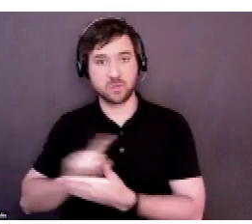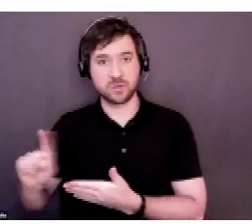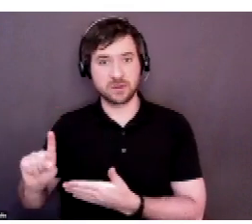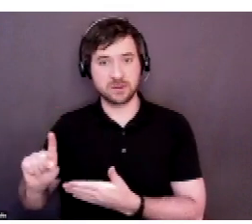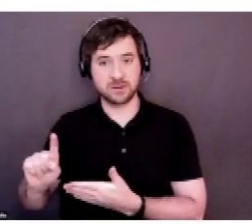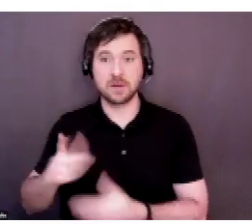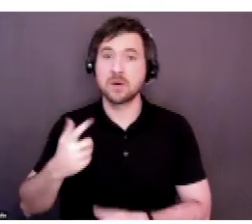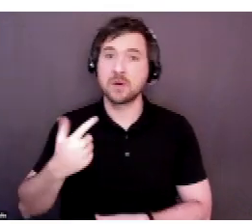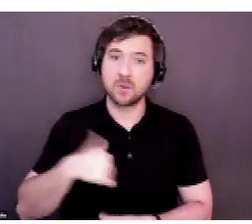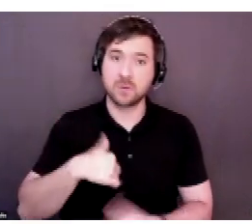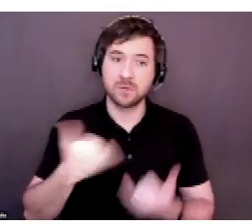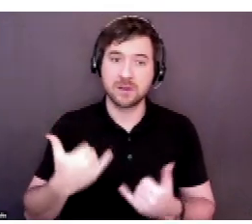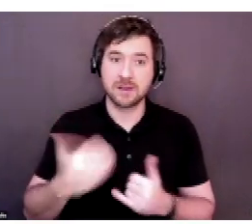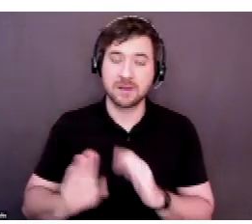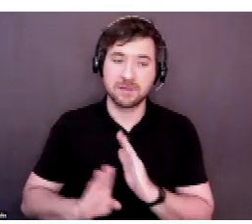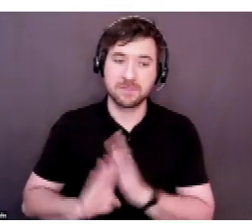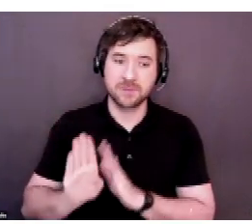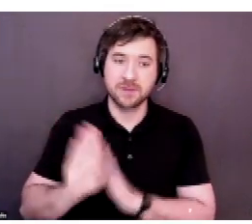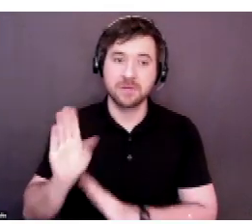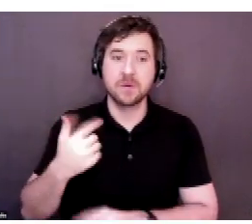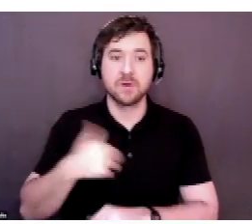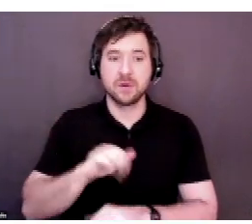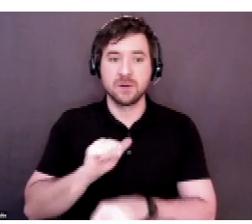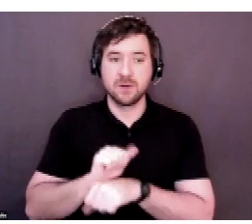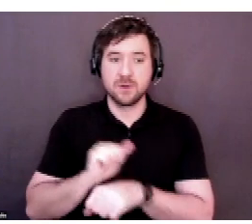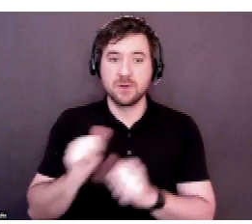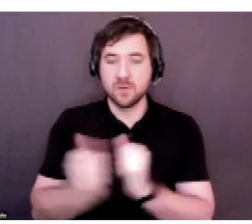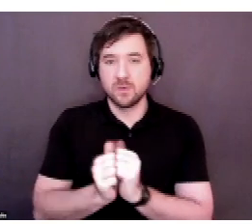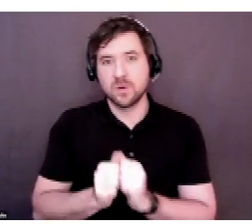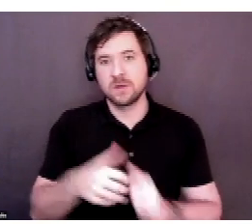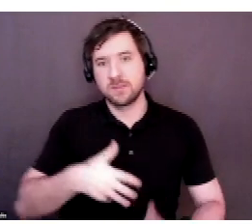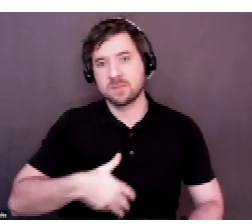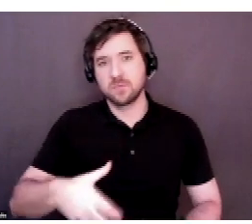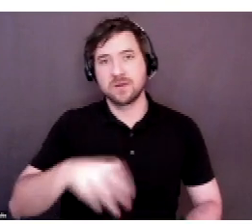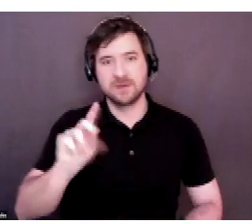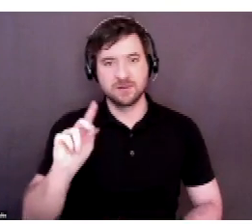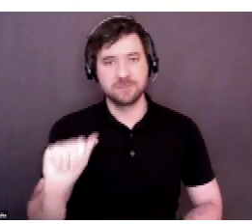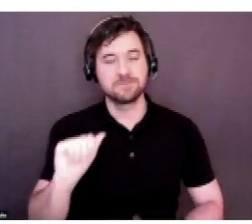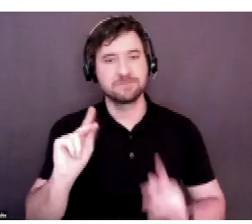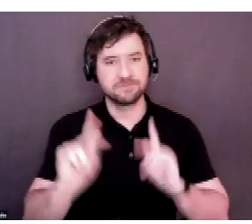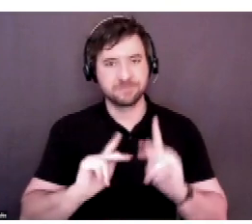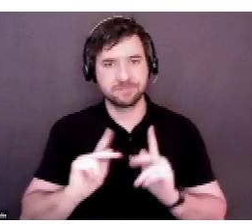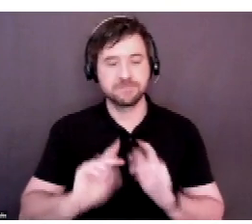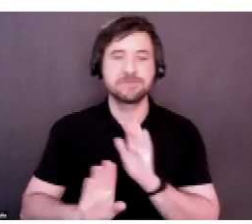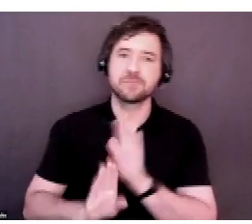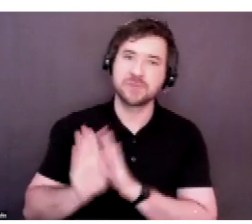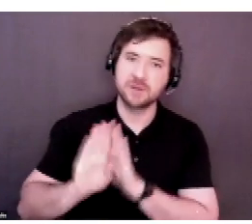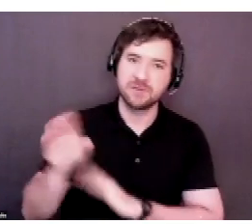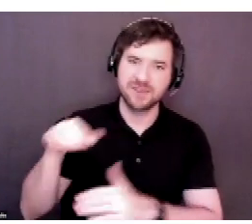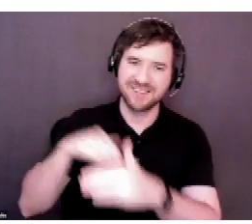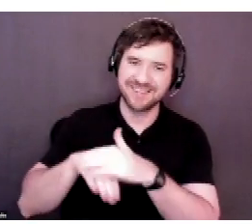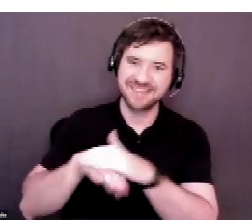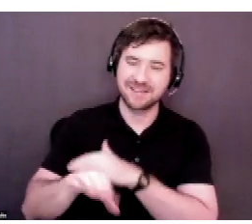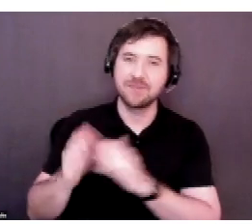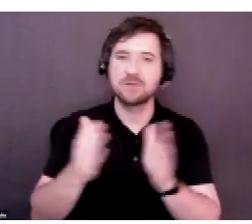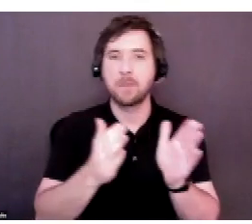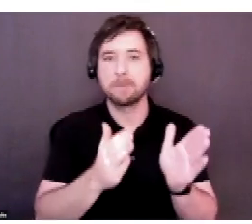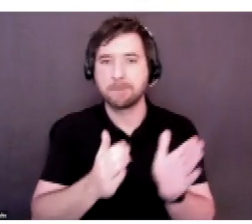We're working with pregnant disabled people to develop an accessible birth plan to talk